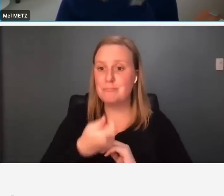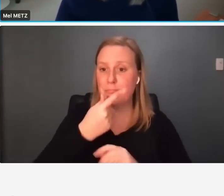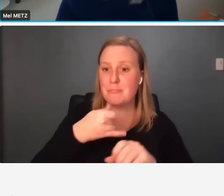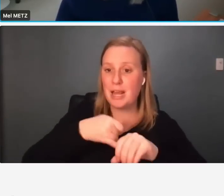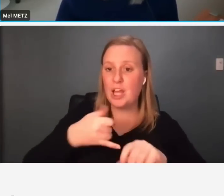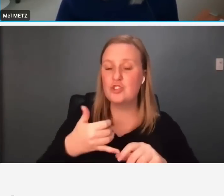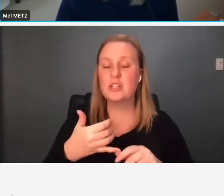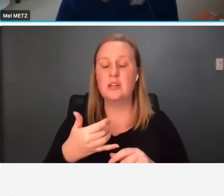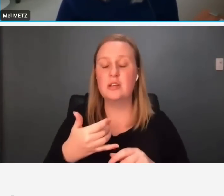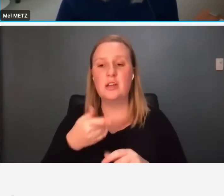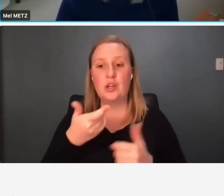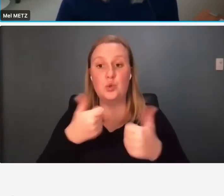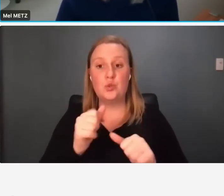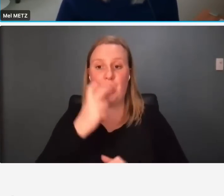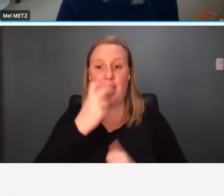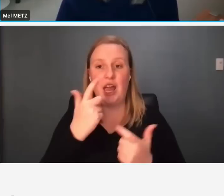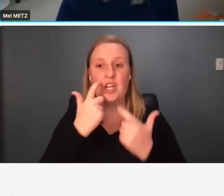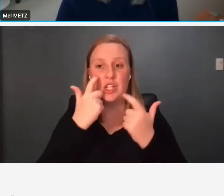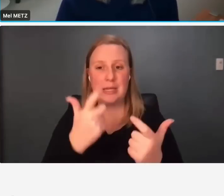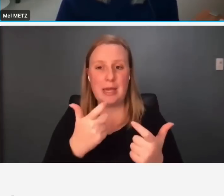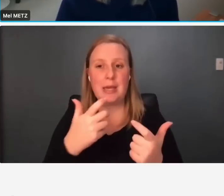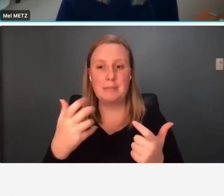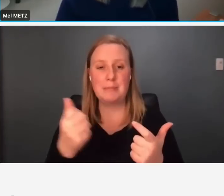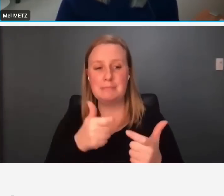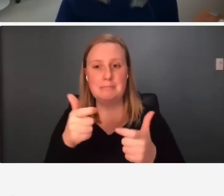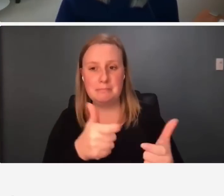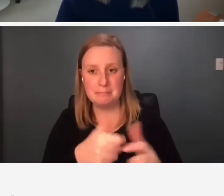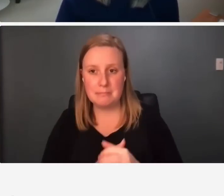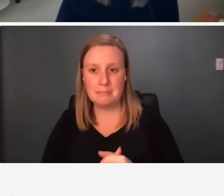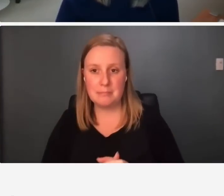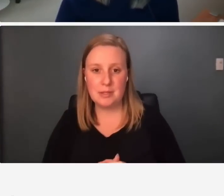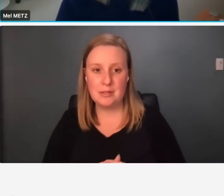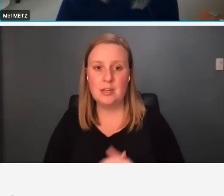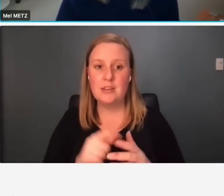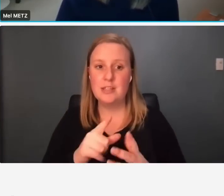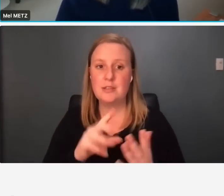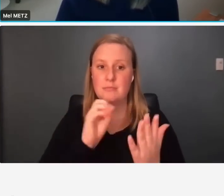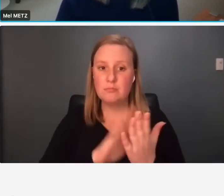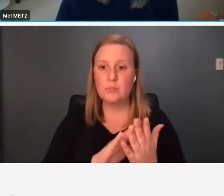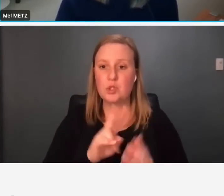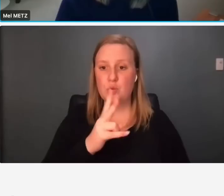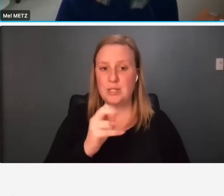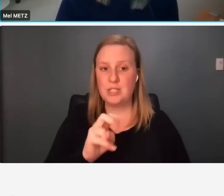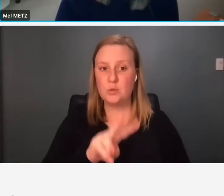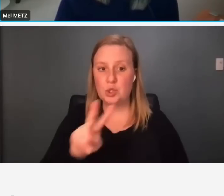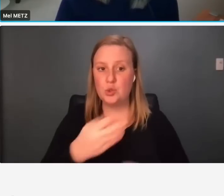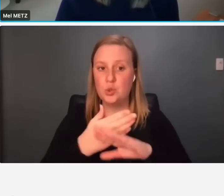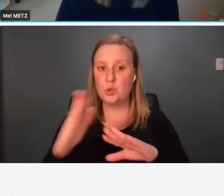Implementing Care Reform Bill of 2022. It was also introduced to Parliament on the 27th of July